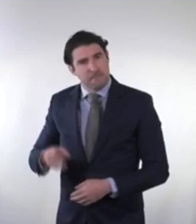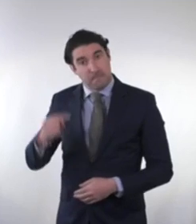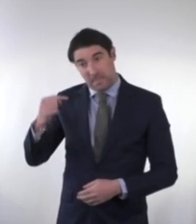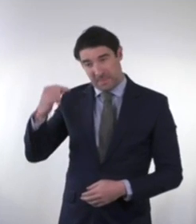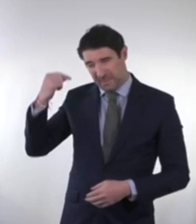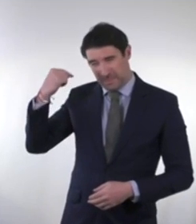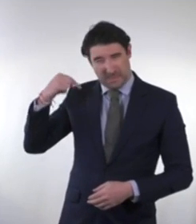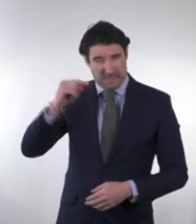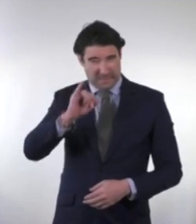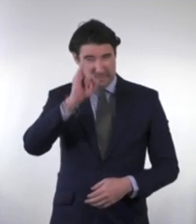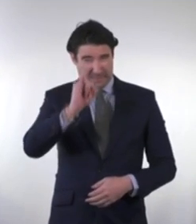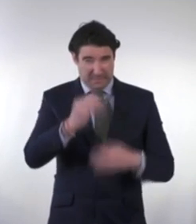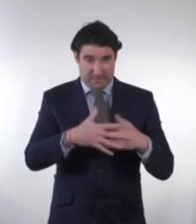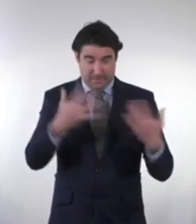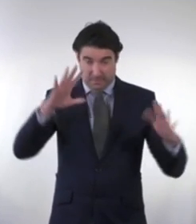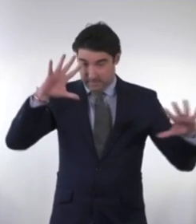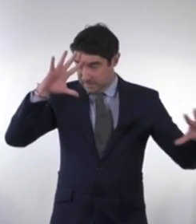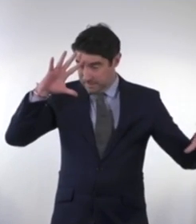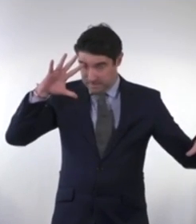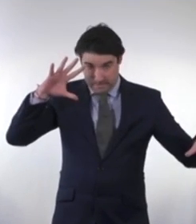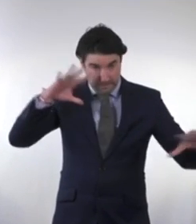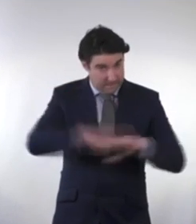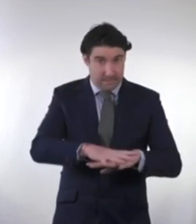Act 2020 has watered down the right to care for the most vulnerable—particularly